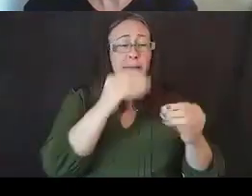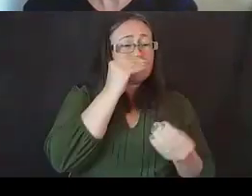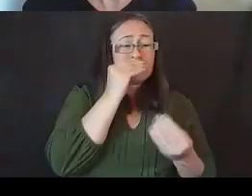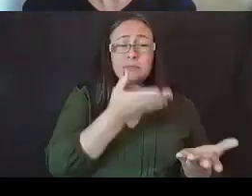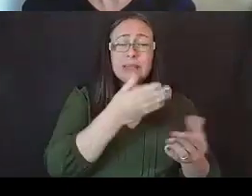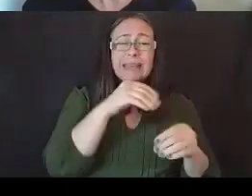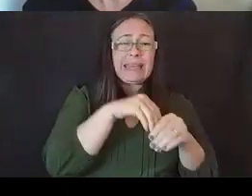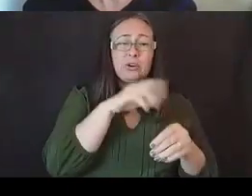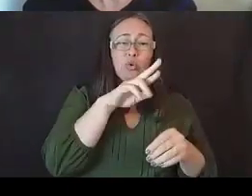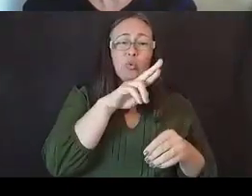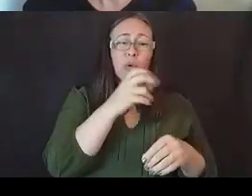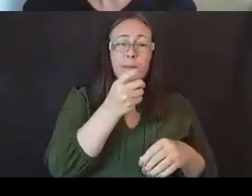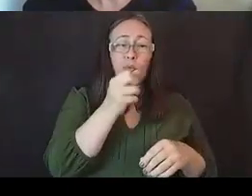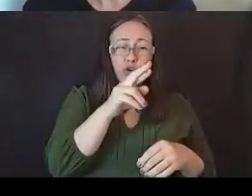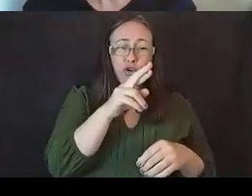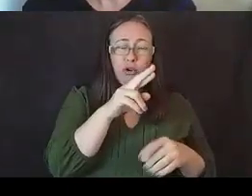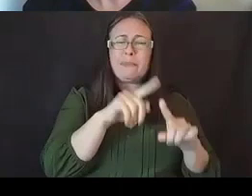It's a different way to get at that information